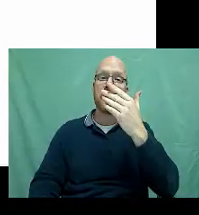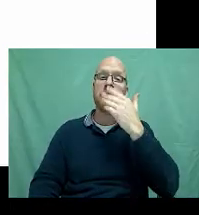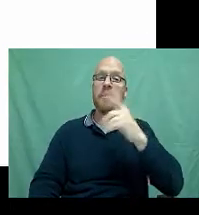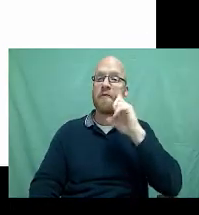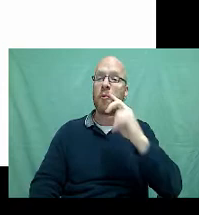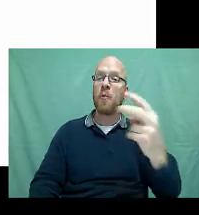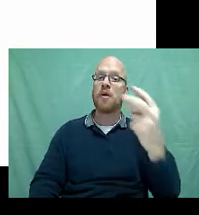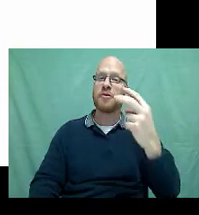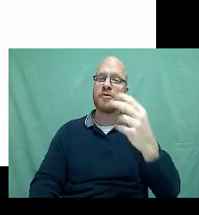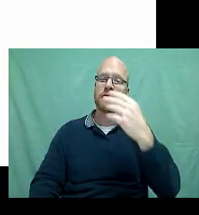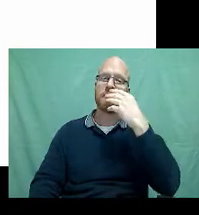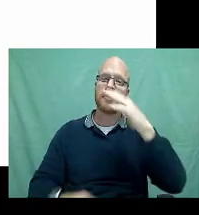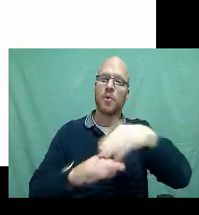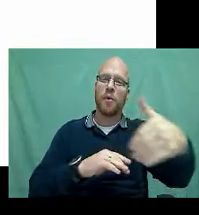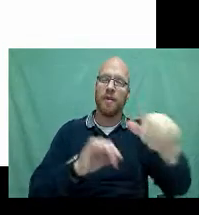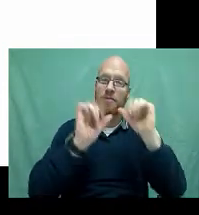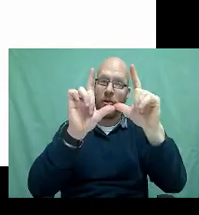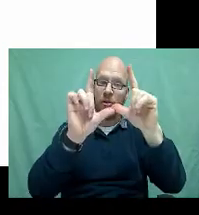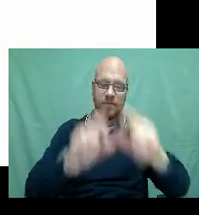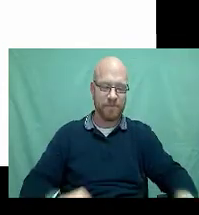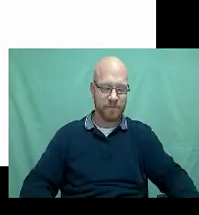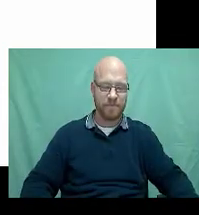Thank you for watching. See you next vlog.